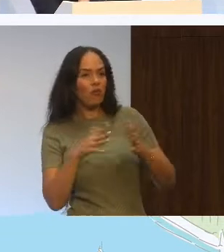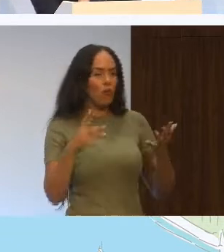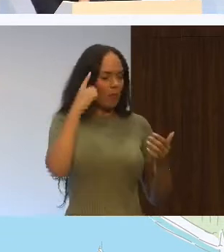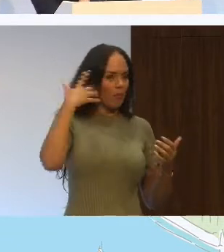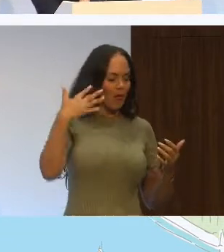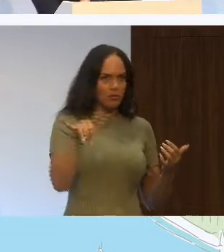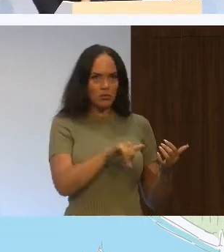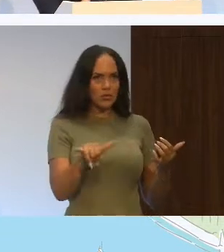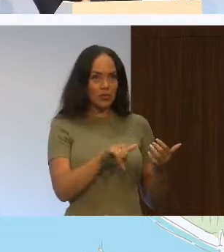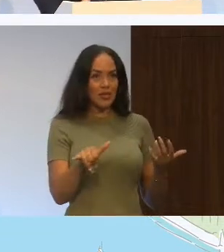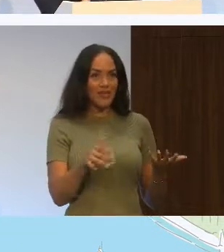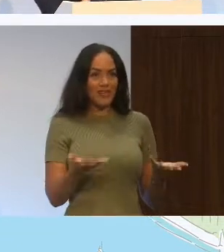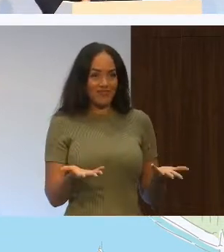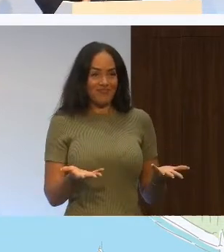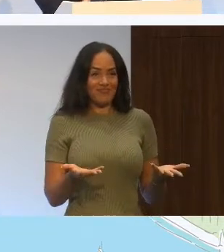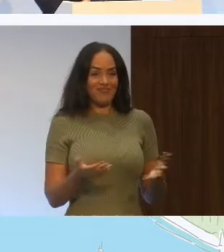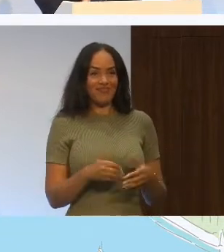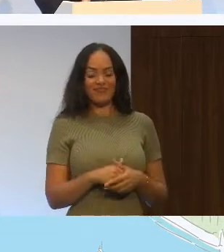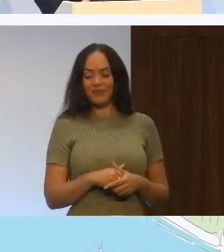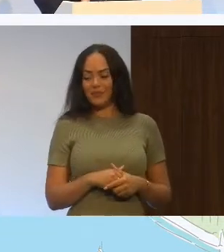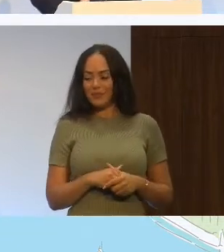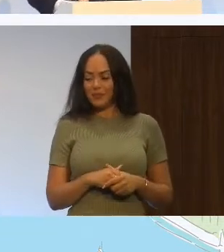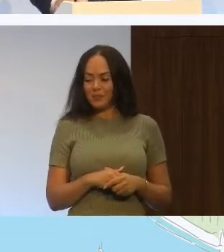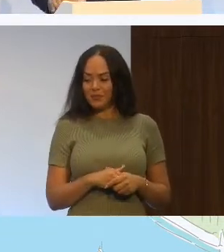with a maneuver? Essentially, there is some maneuvers, something called an exotic maneuver,